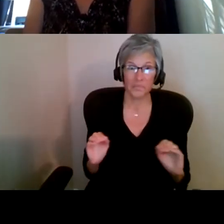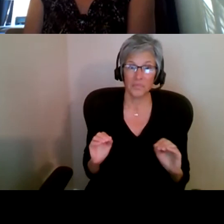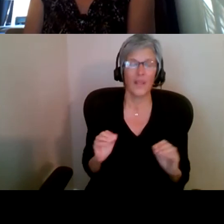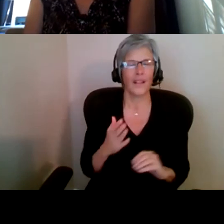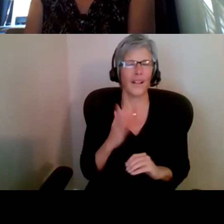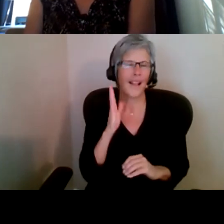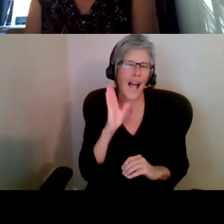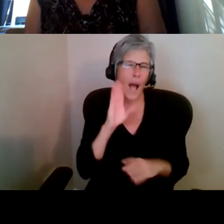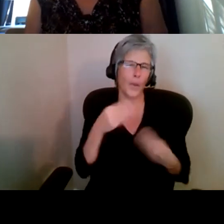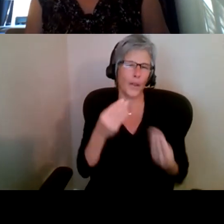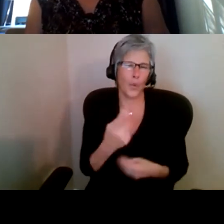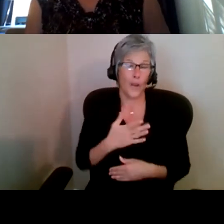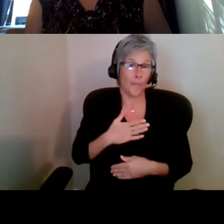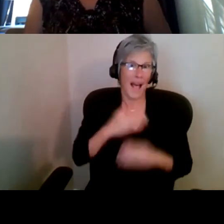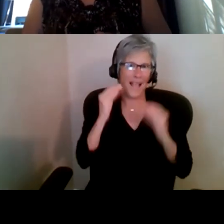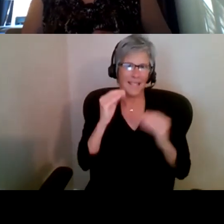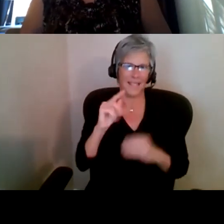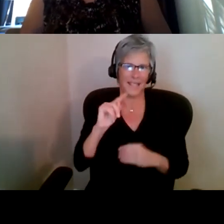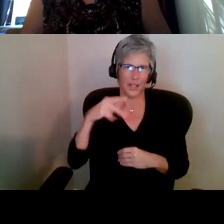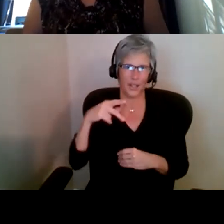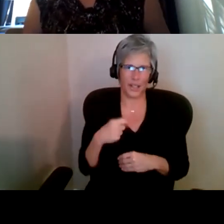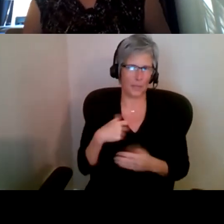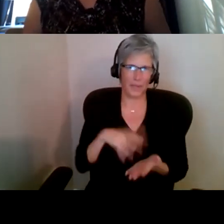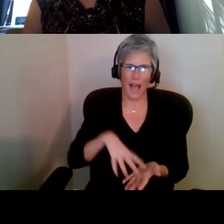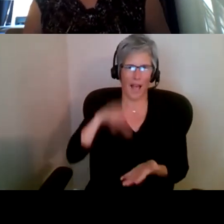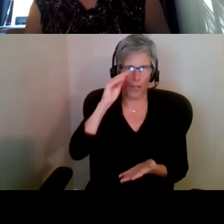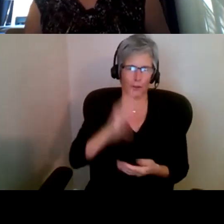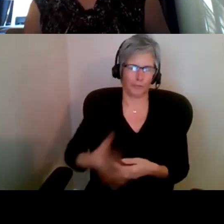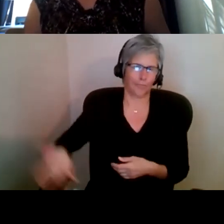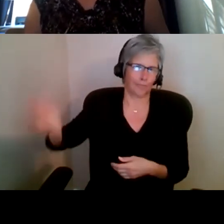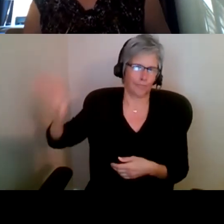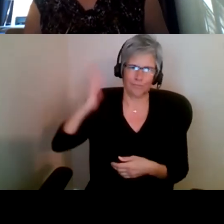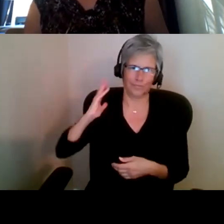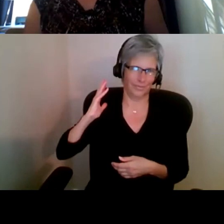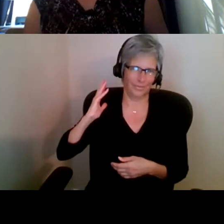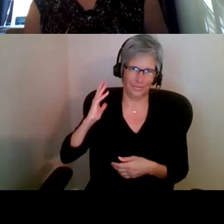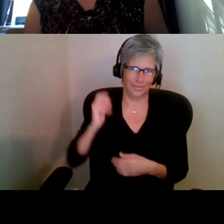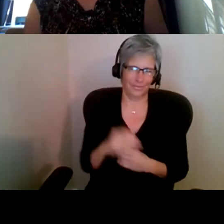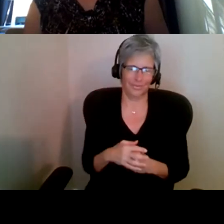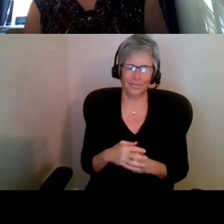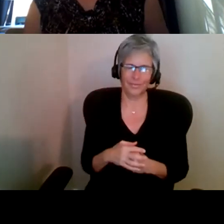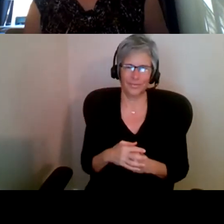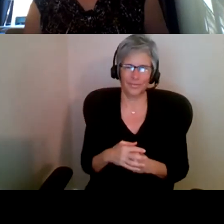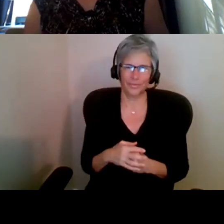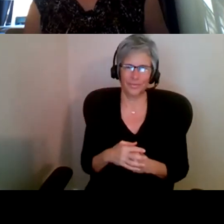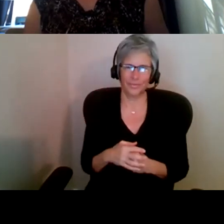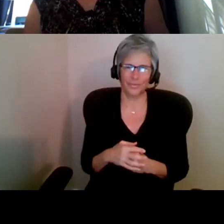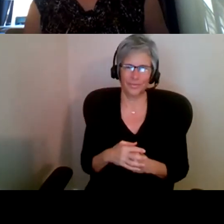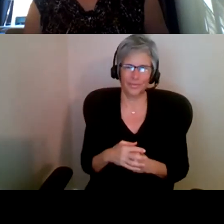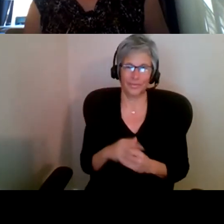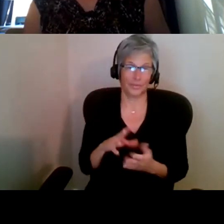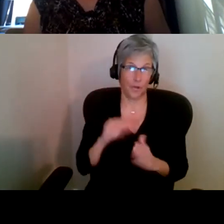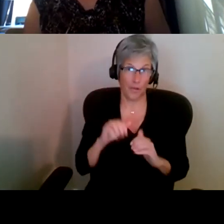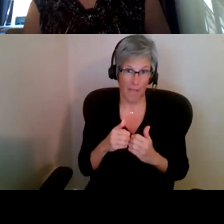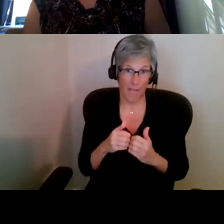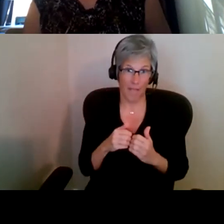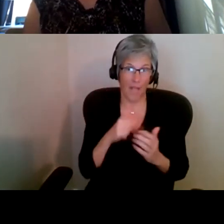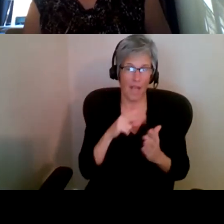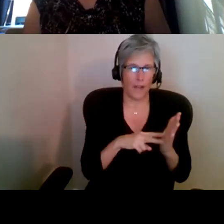tips that I learned early on, I read in a teaching professor, so it may